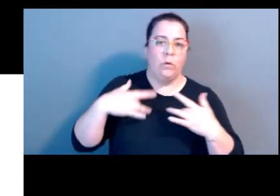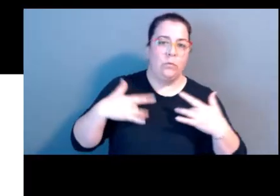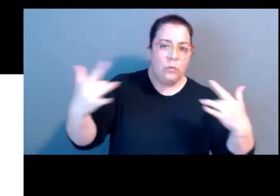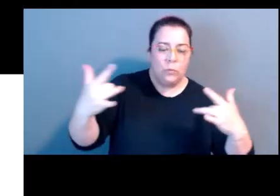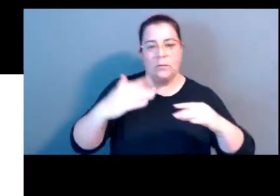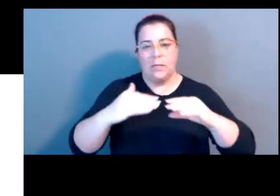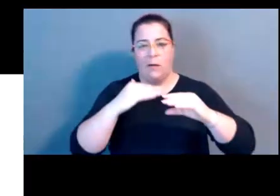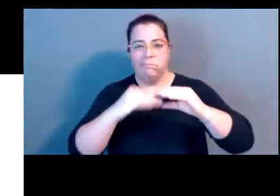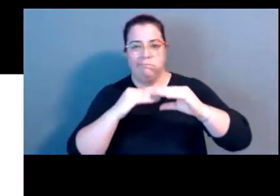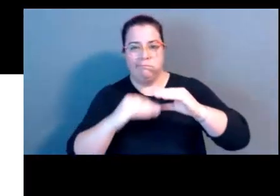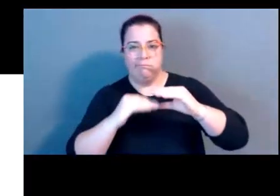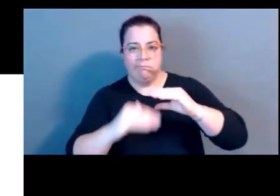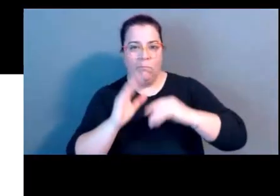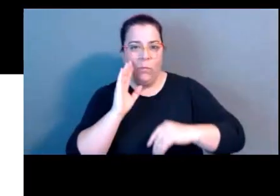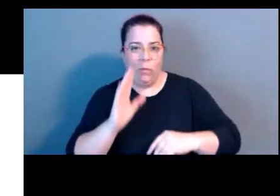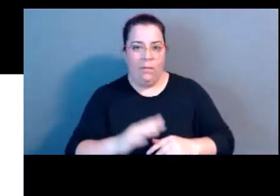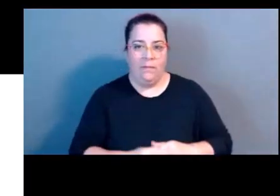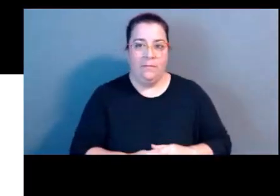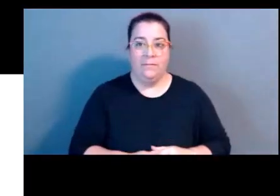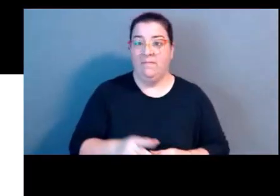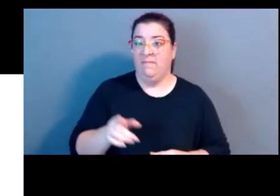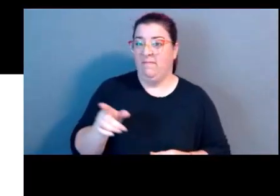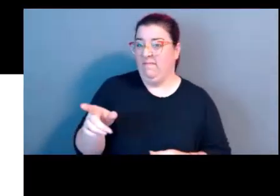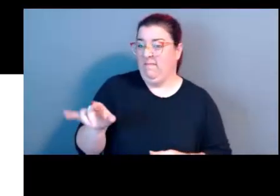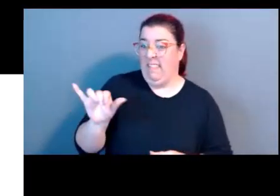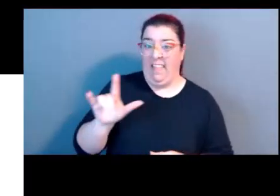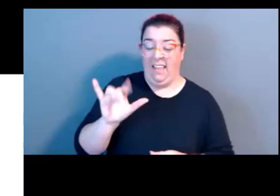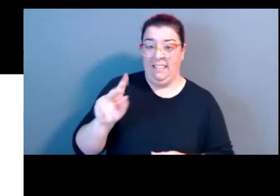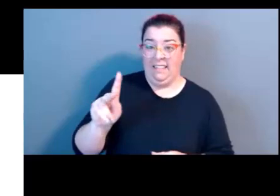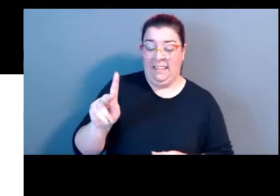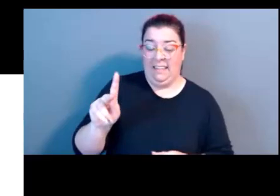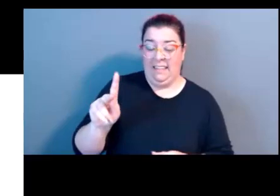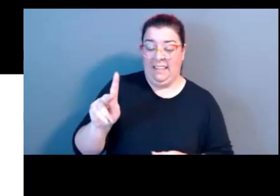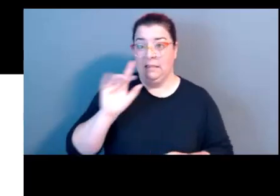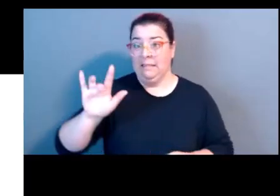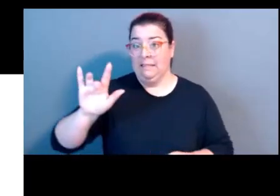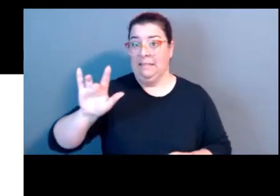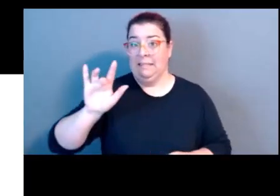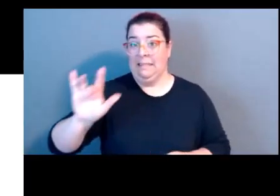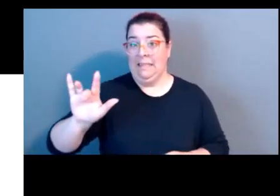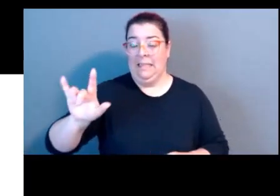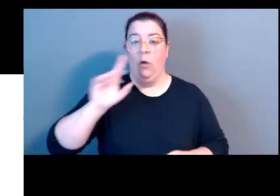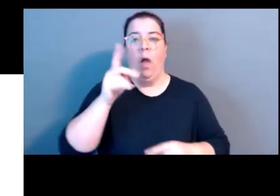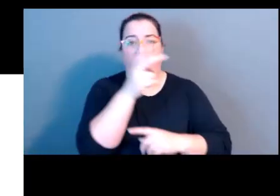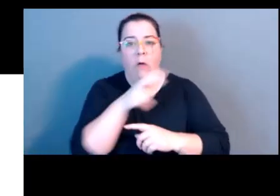This first link here will guide you to the designated spot on our website where you can sign up.